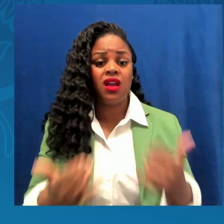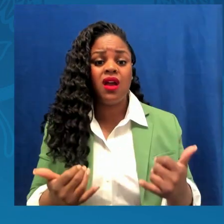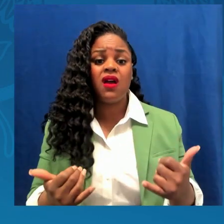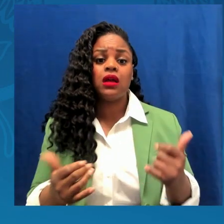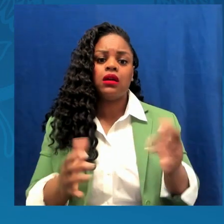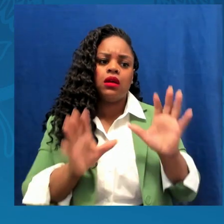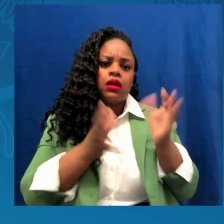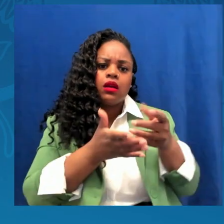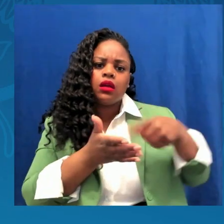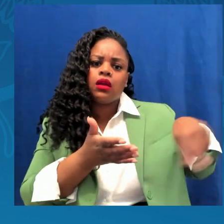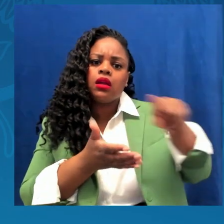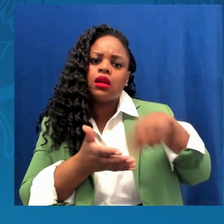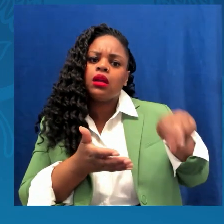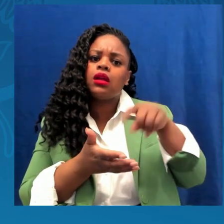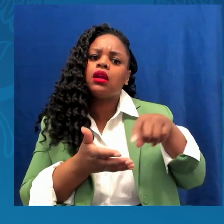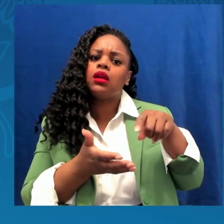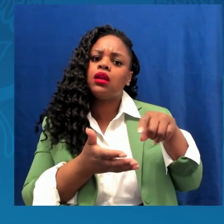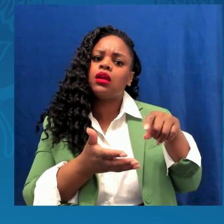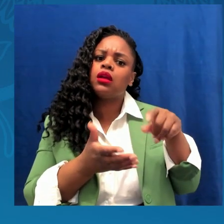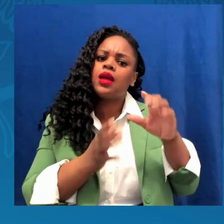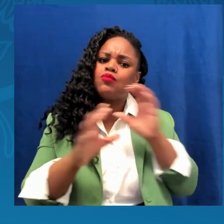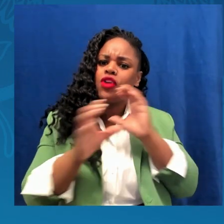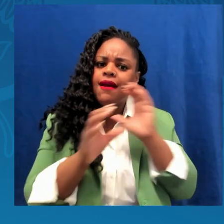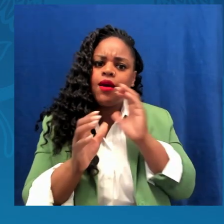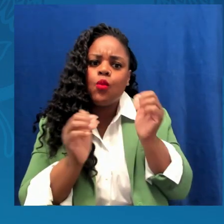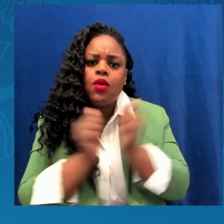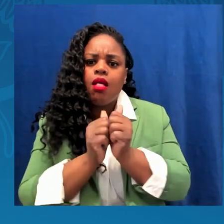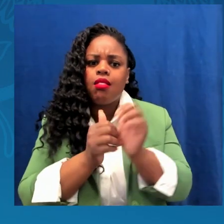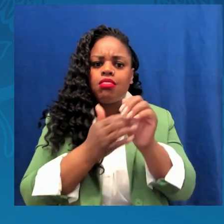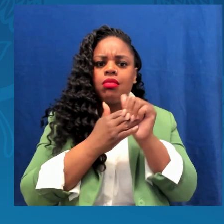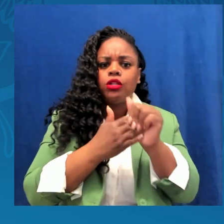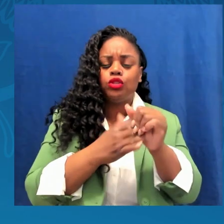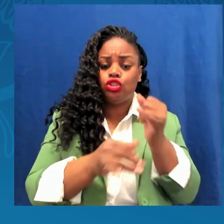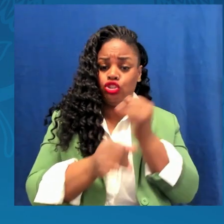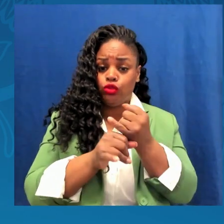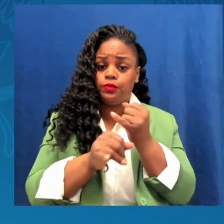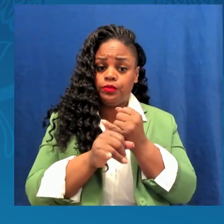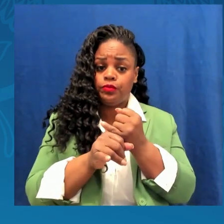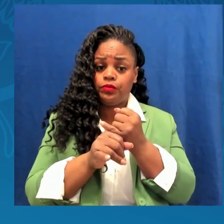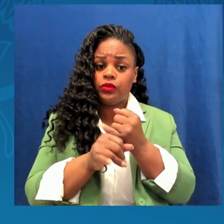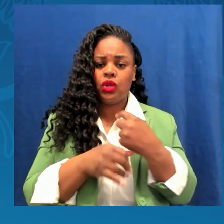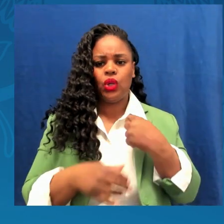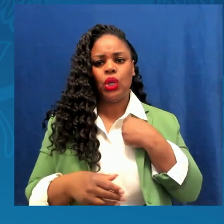with the leadership of these institutions, and we have held numerous briefings, trainings